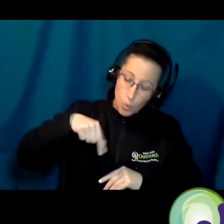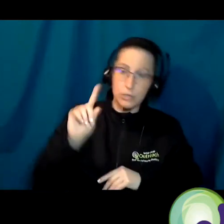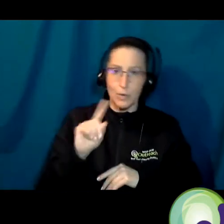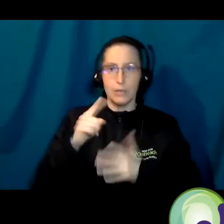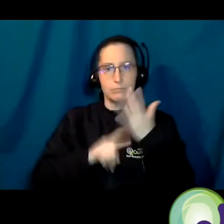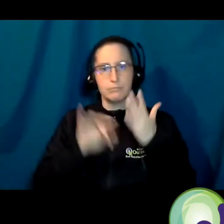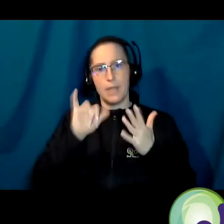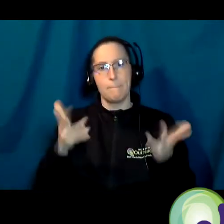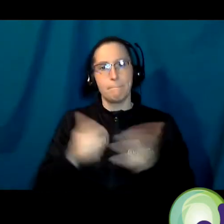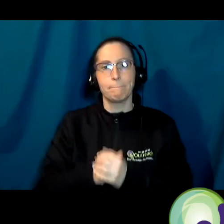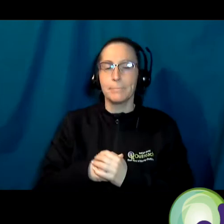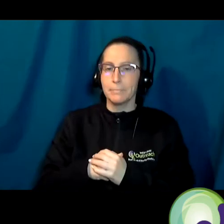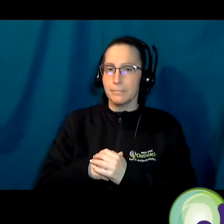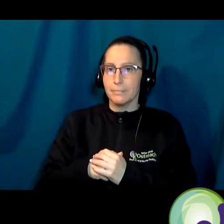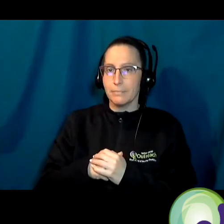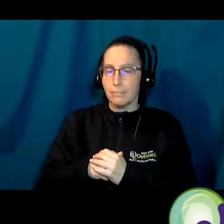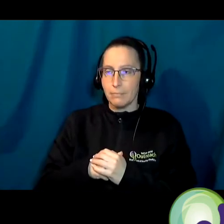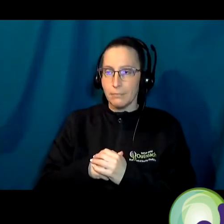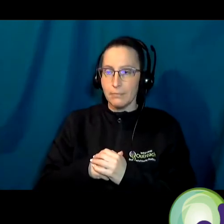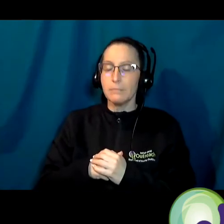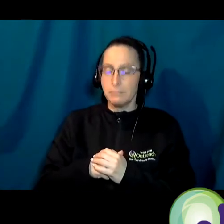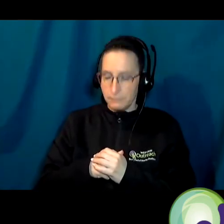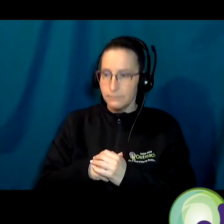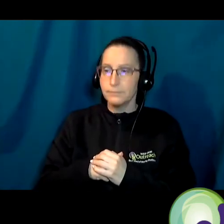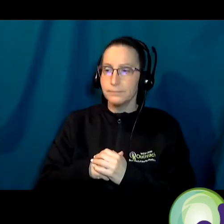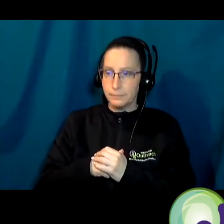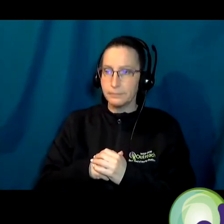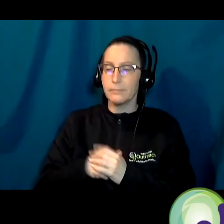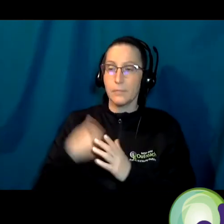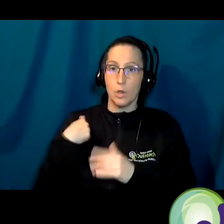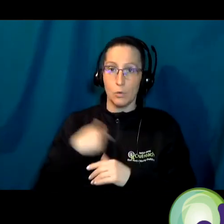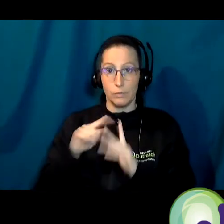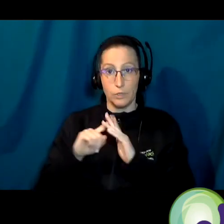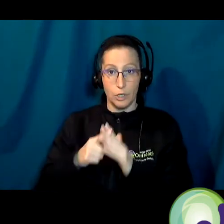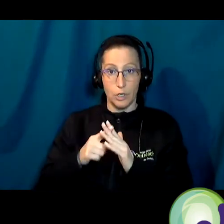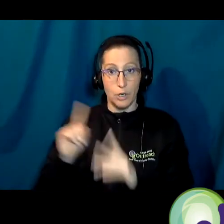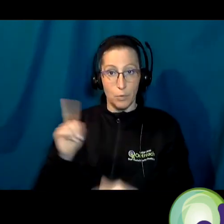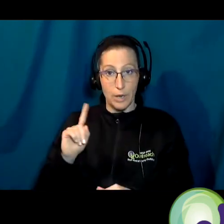Anna Marie: So we began actually in a storage garage